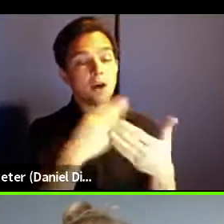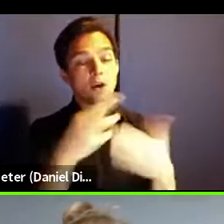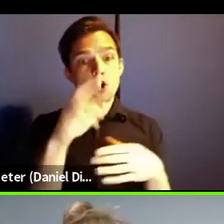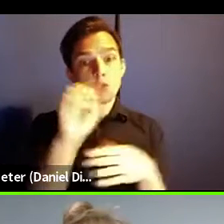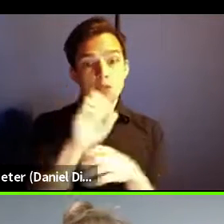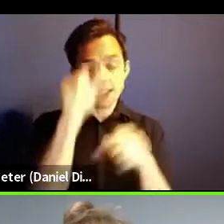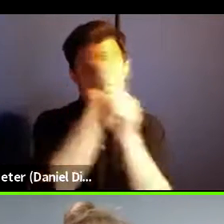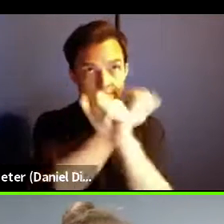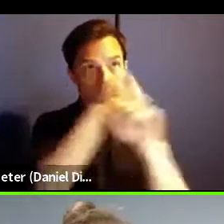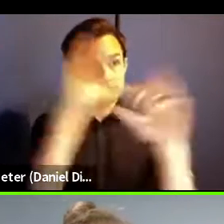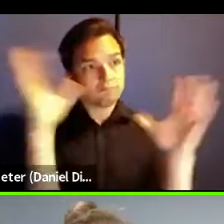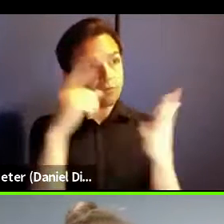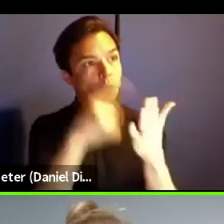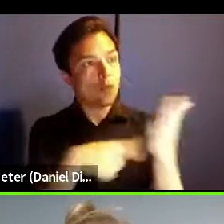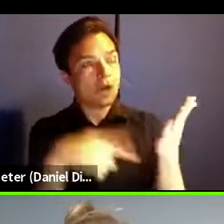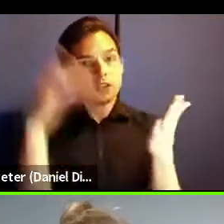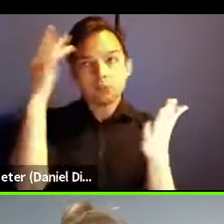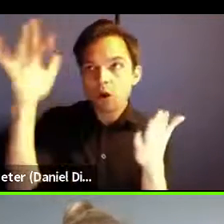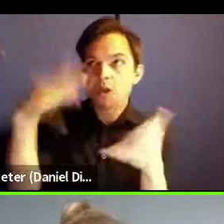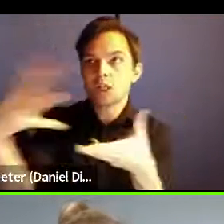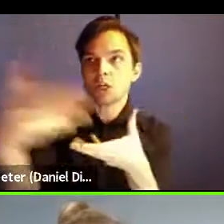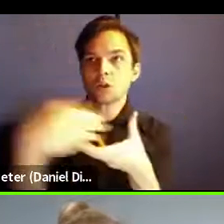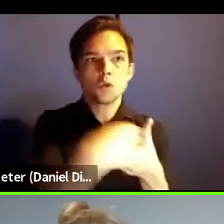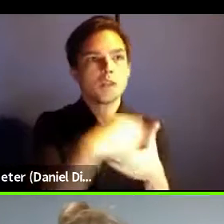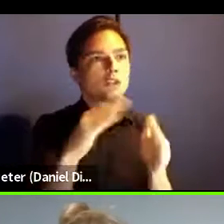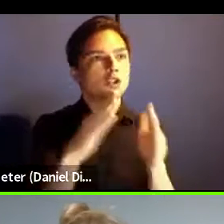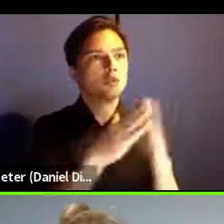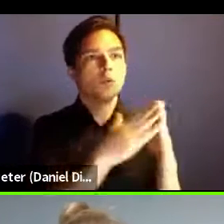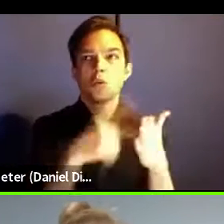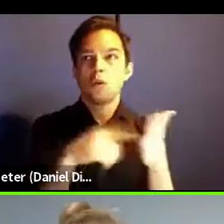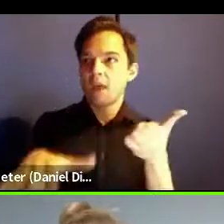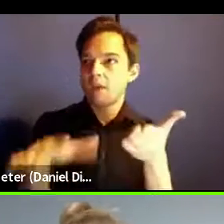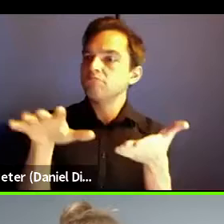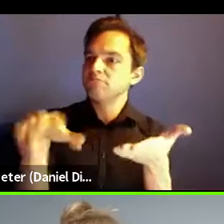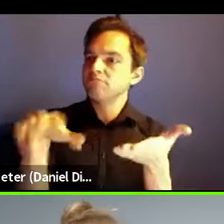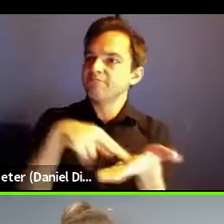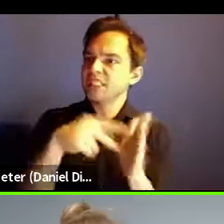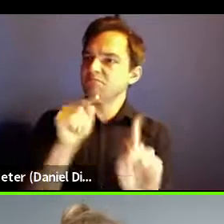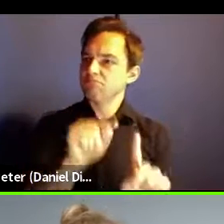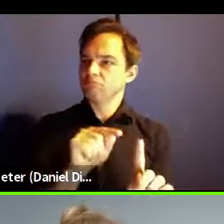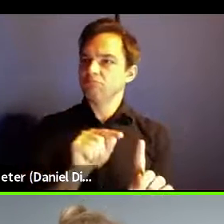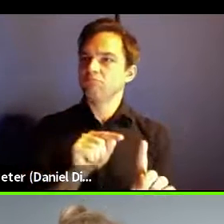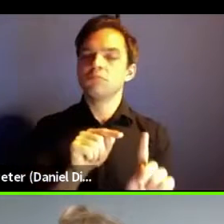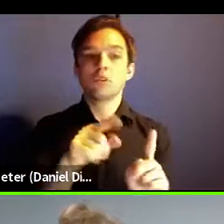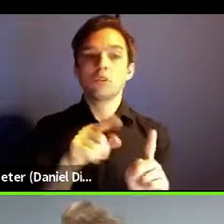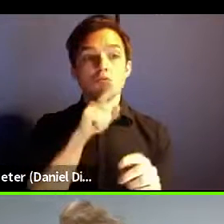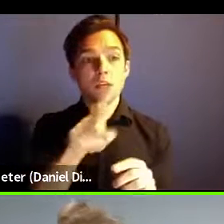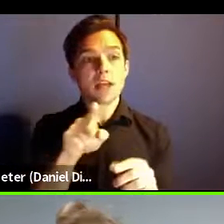what smart and inclusive communities are. And in reality, what I am passionate about,